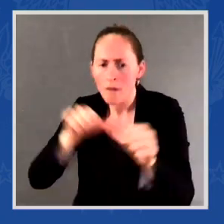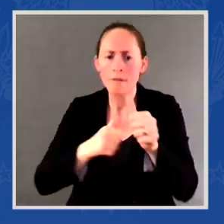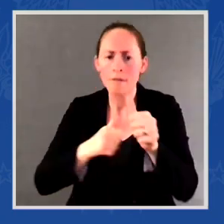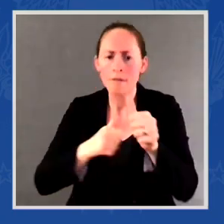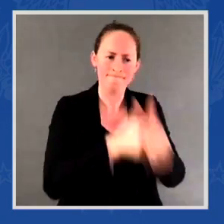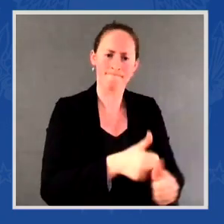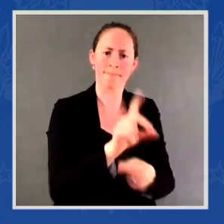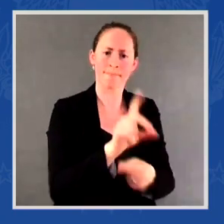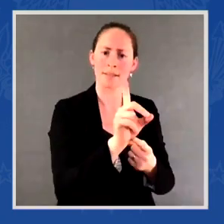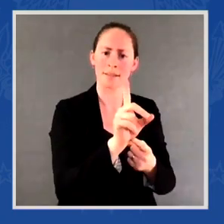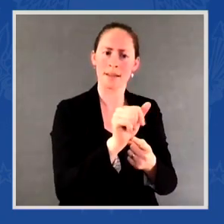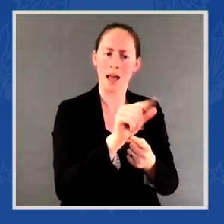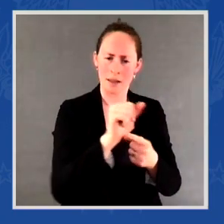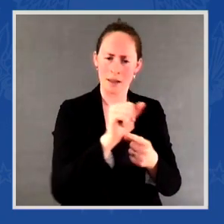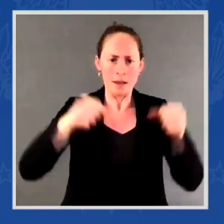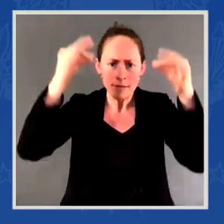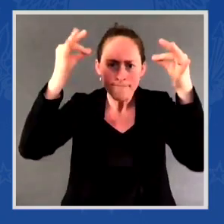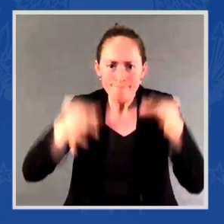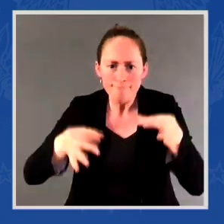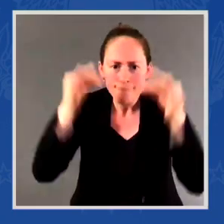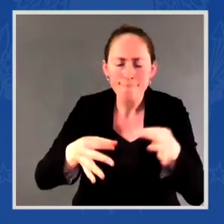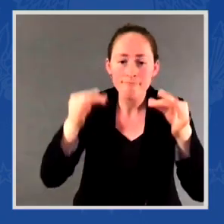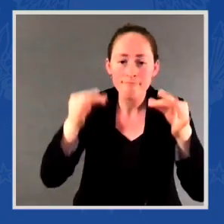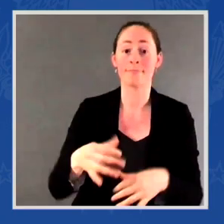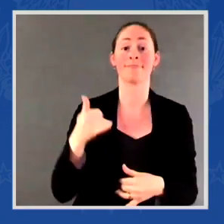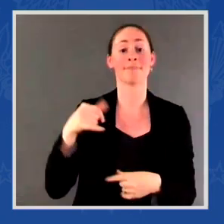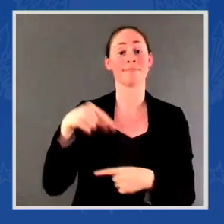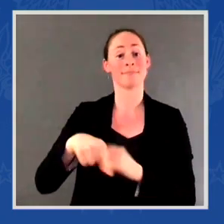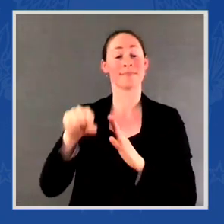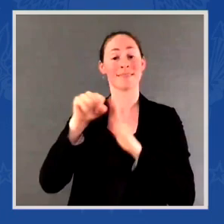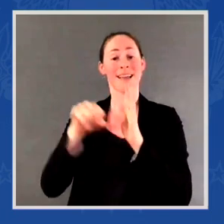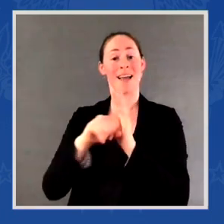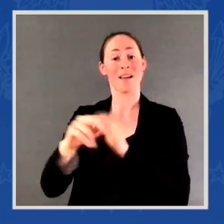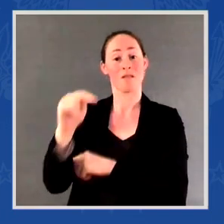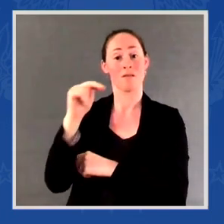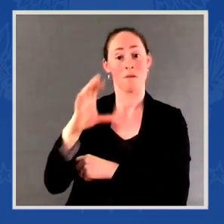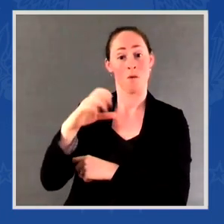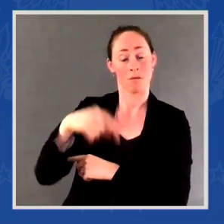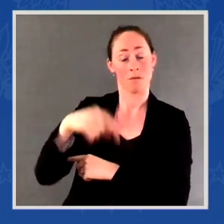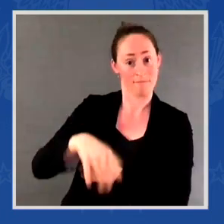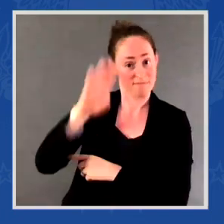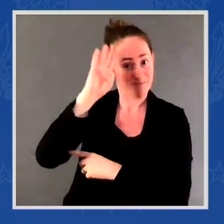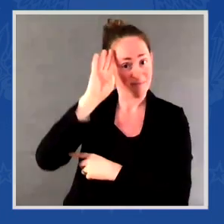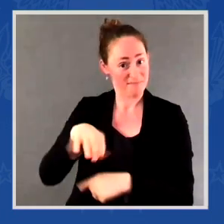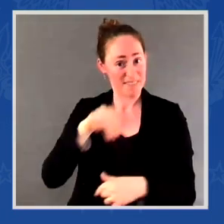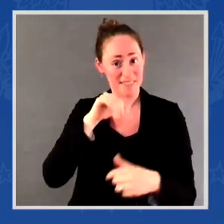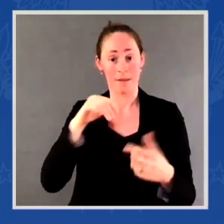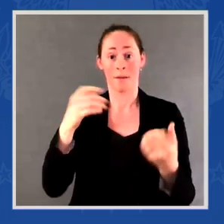North Carolina is among the lowest in deaths and job loss per capita.